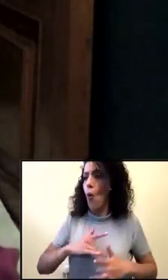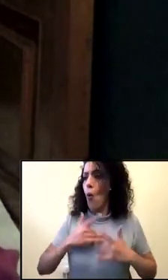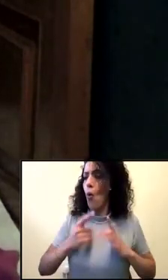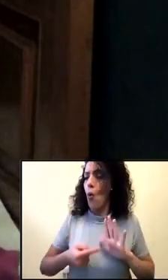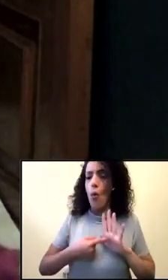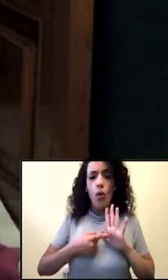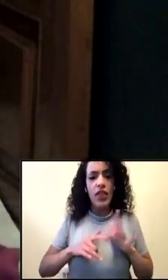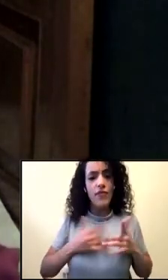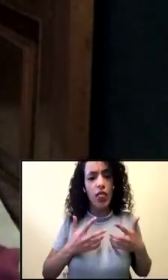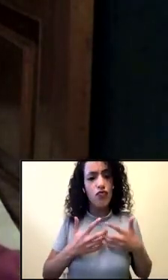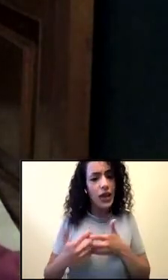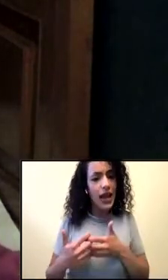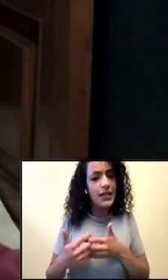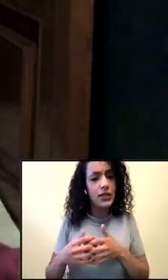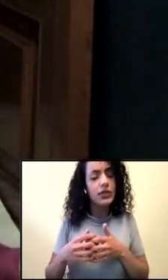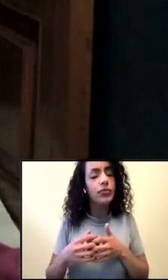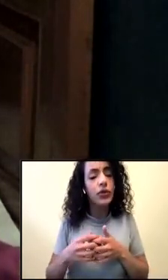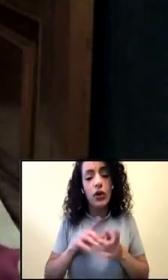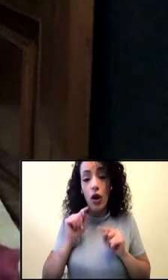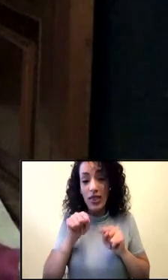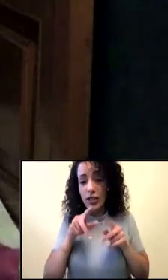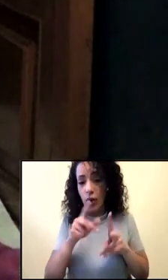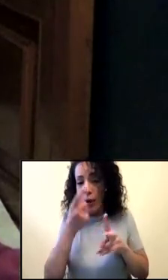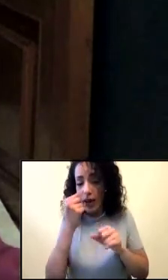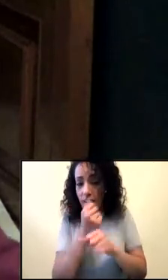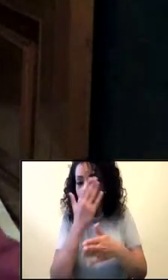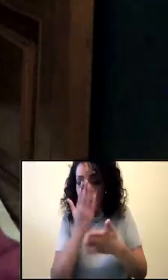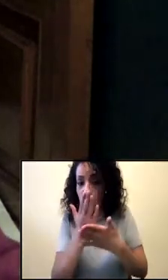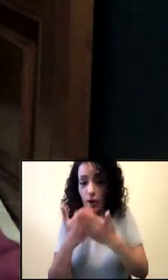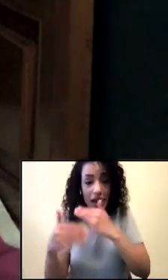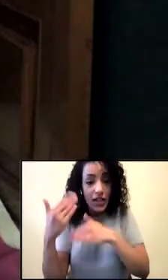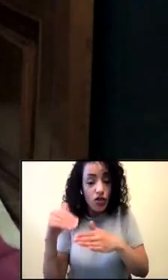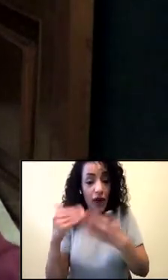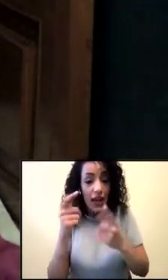think that this is one of the ways we can ensure that history of any community is not erased,